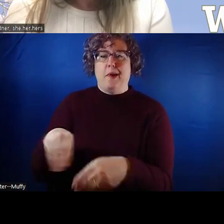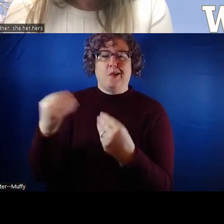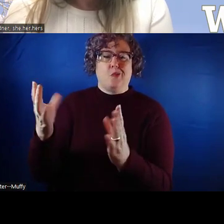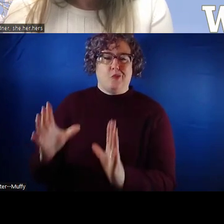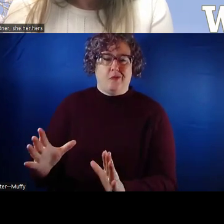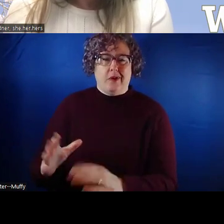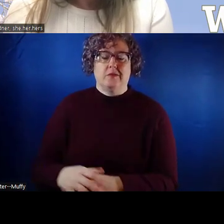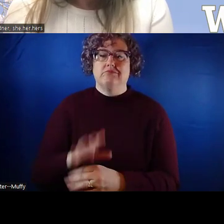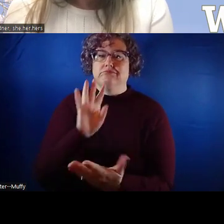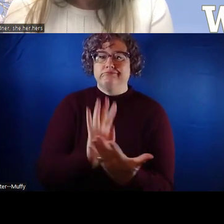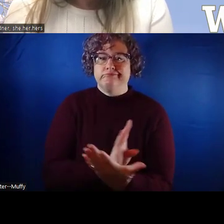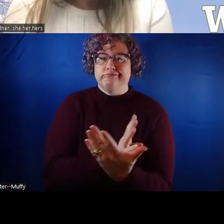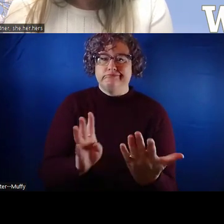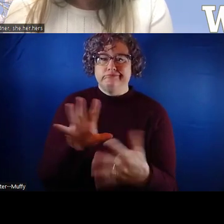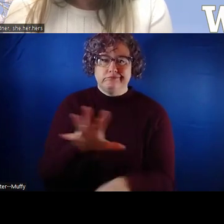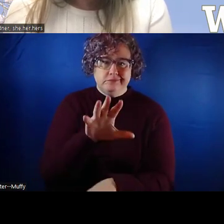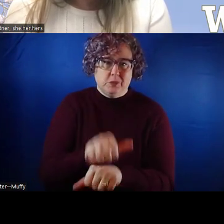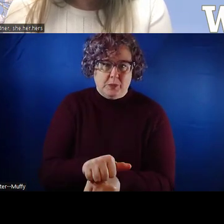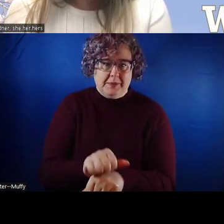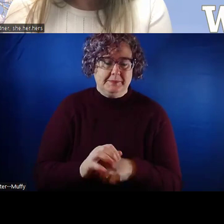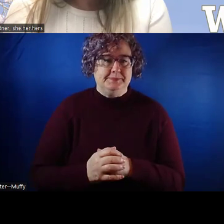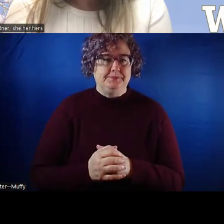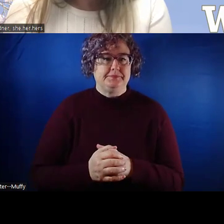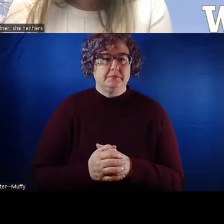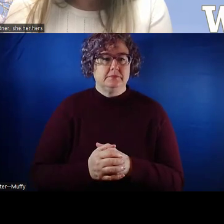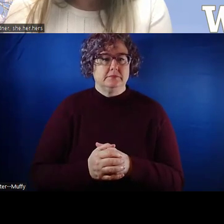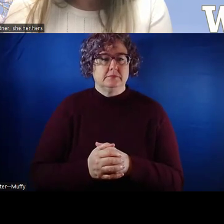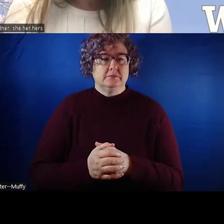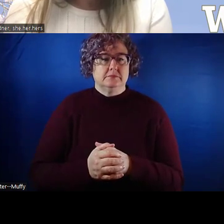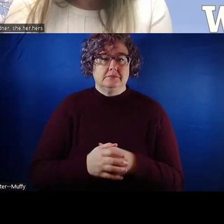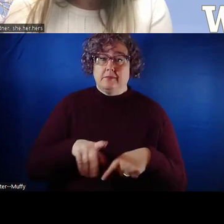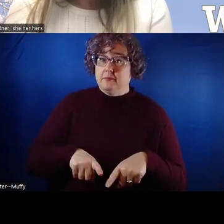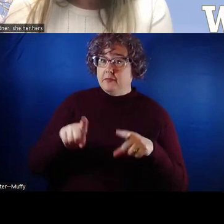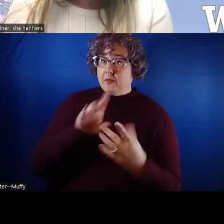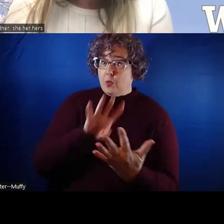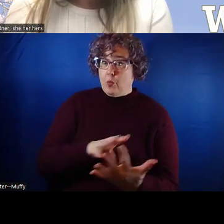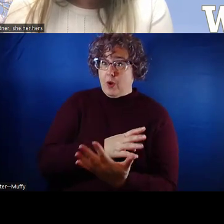and I scheduled my appointment. While scheduling my appointment, I made sure